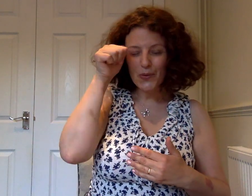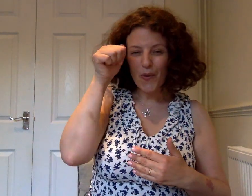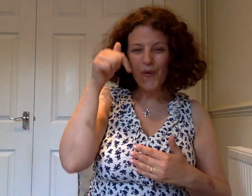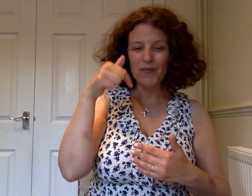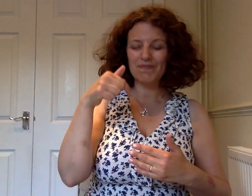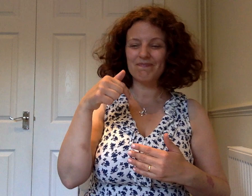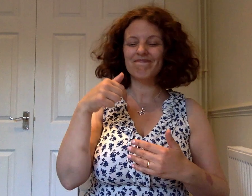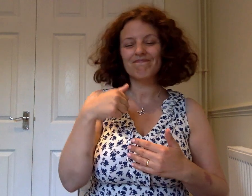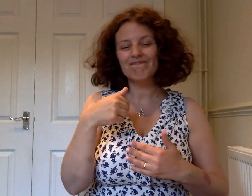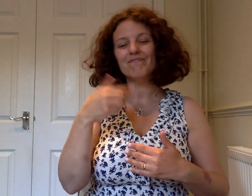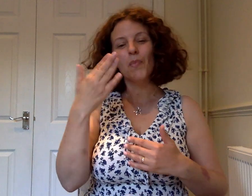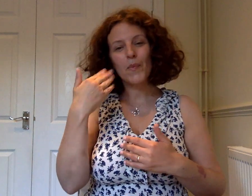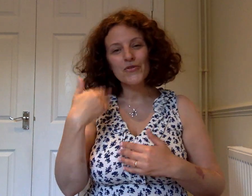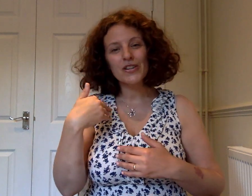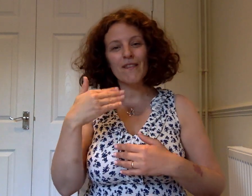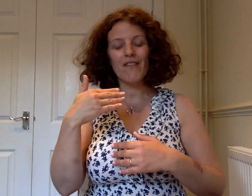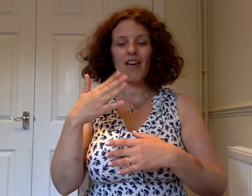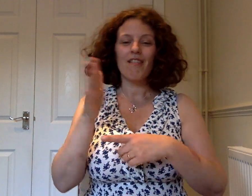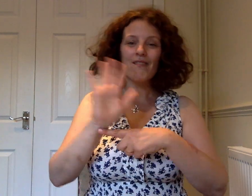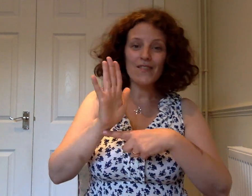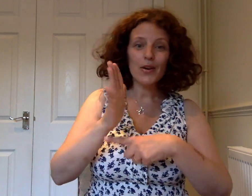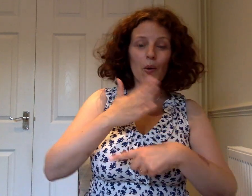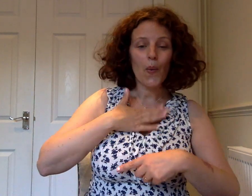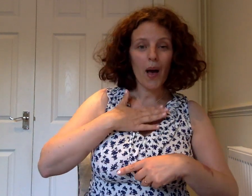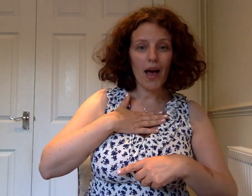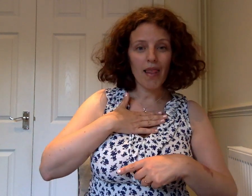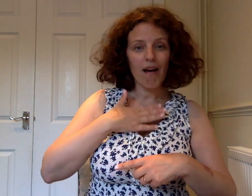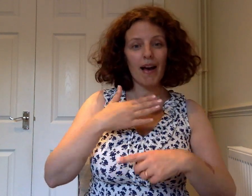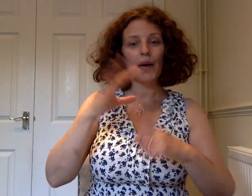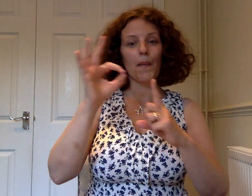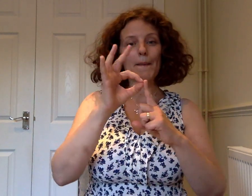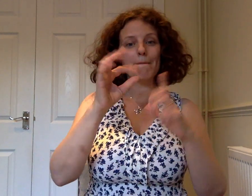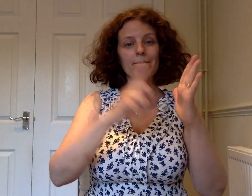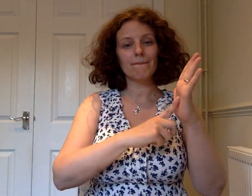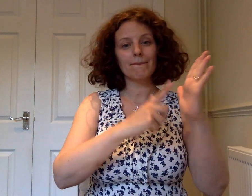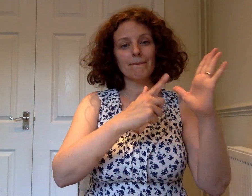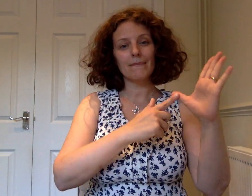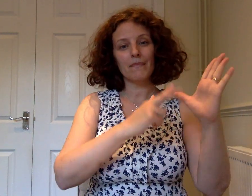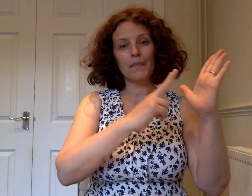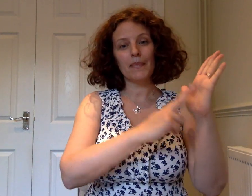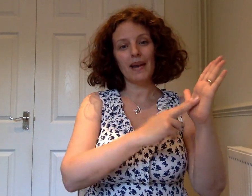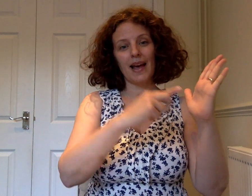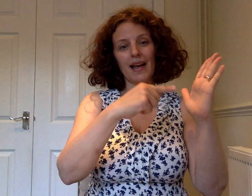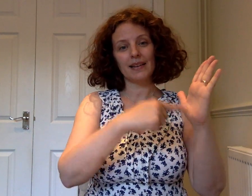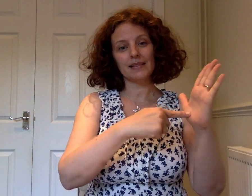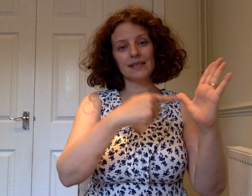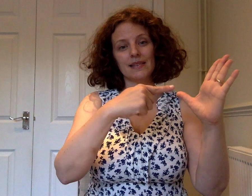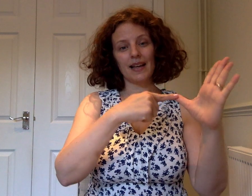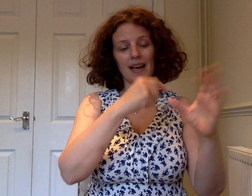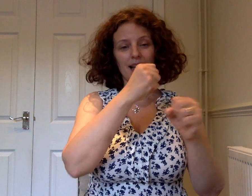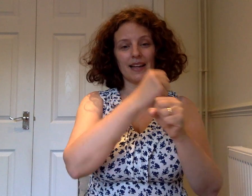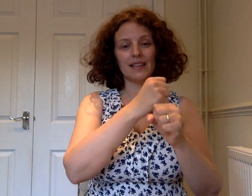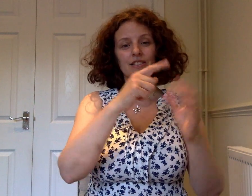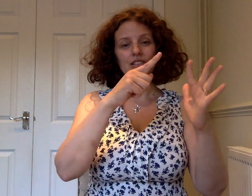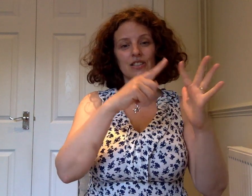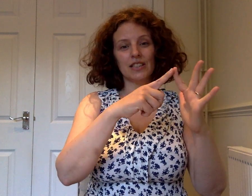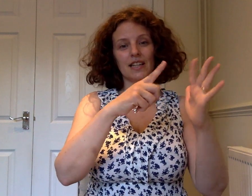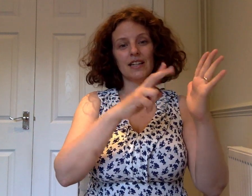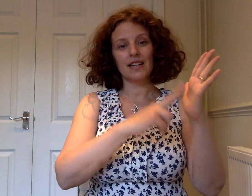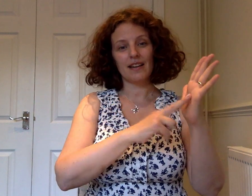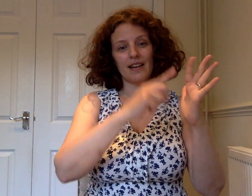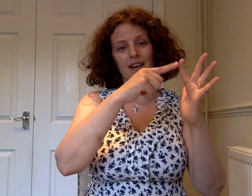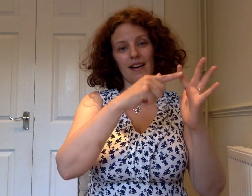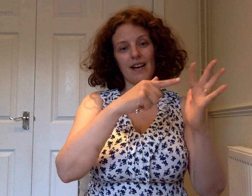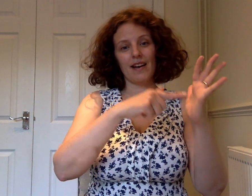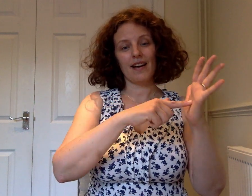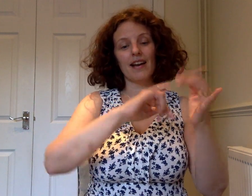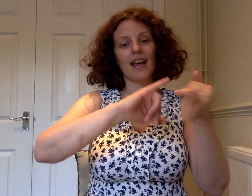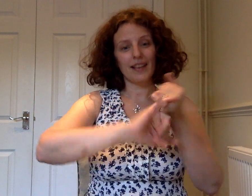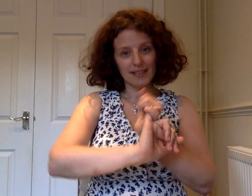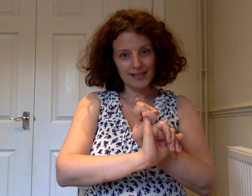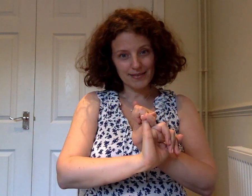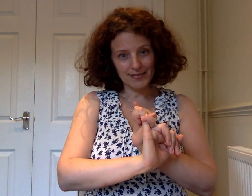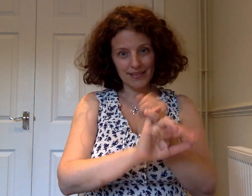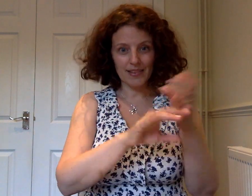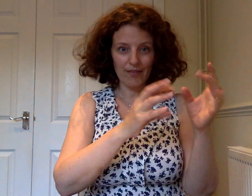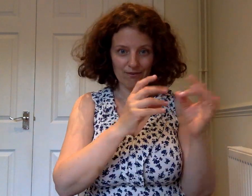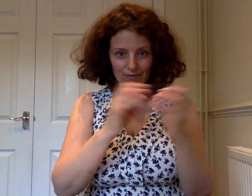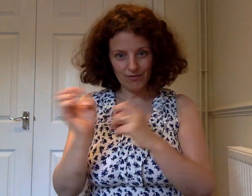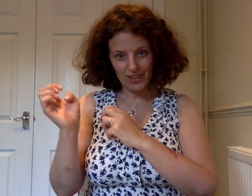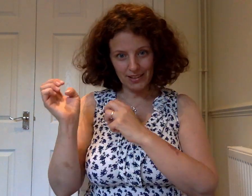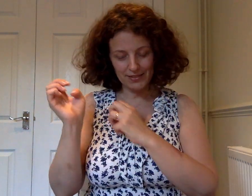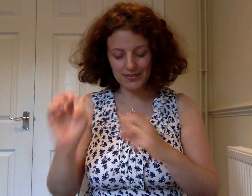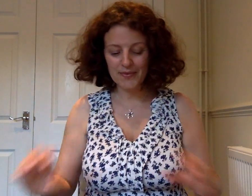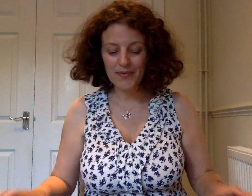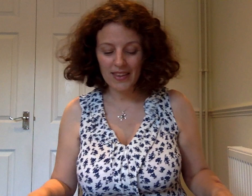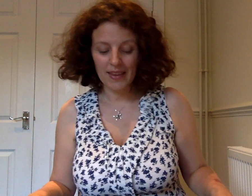Maybe you know from my previous I like the Plantagenets.